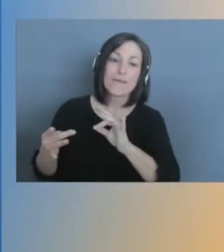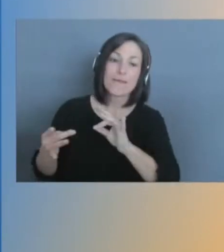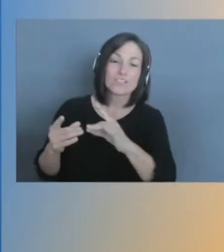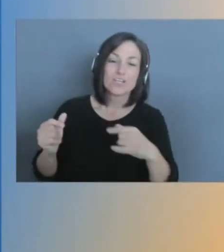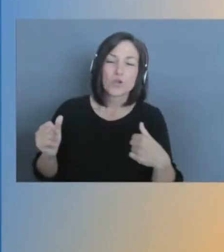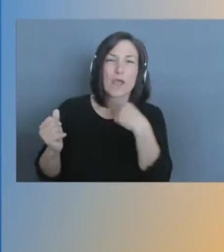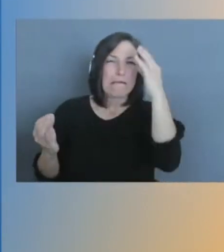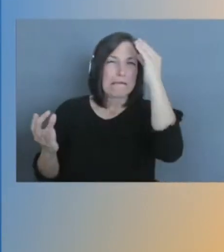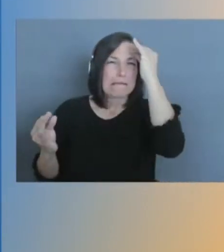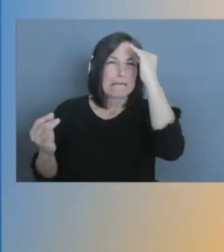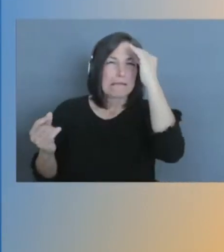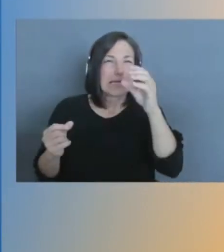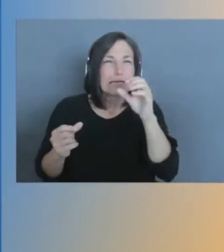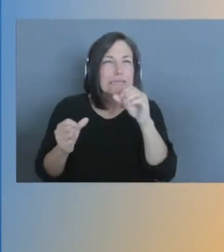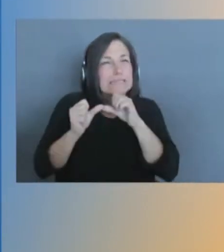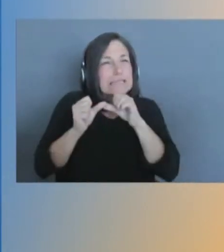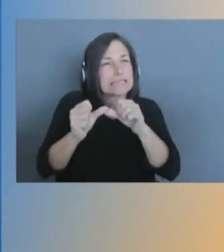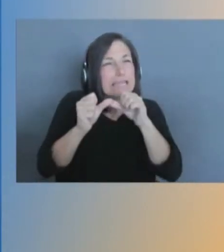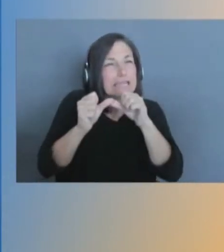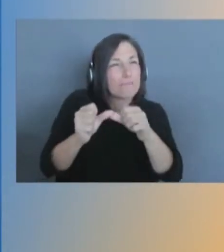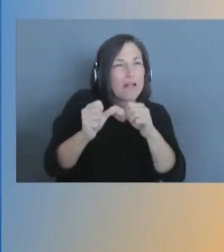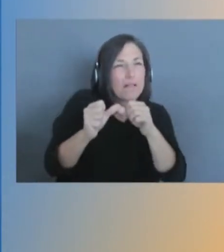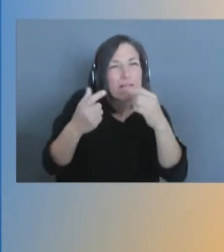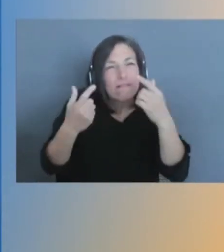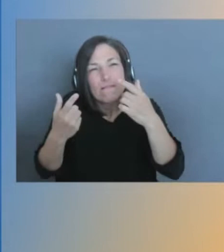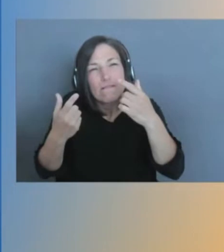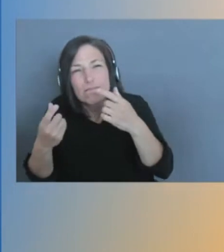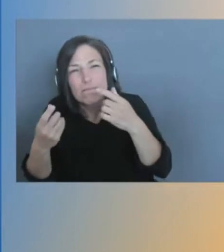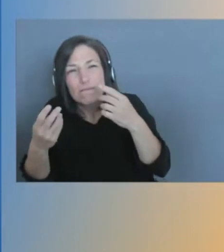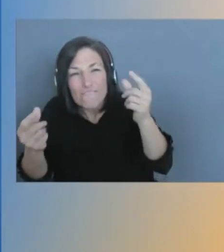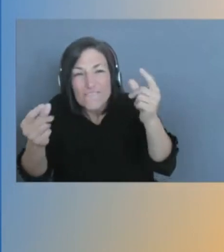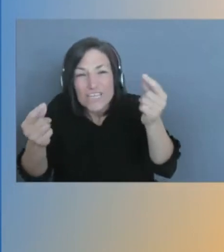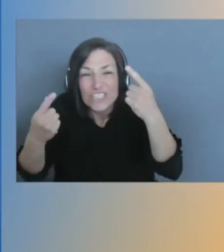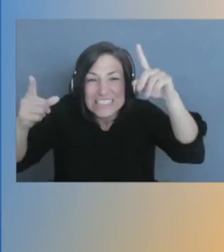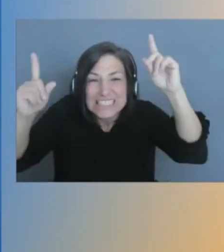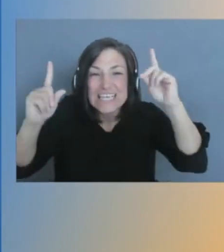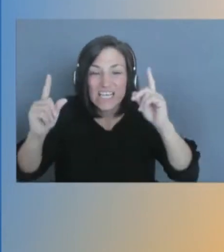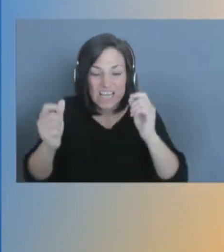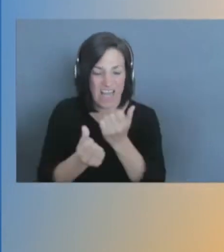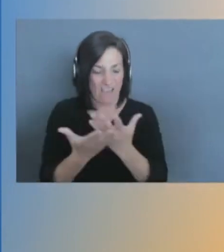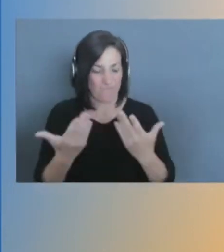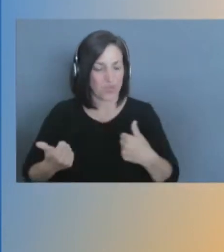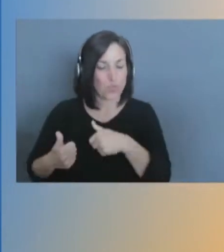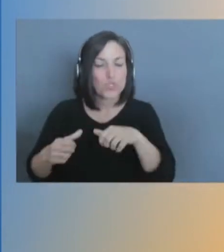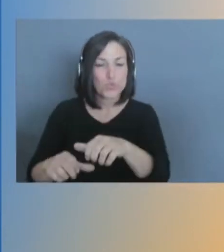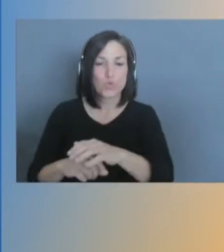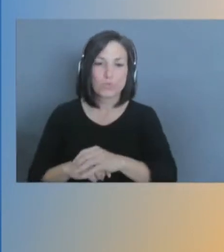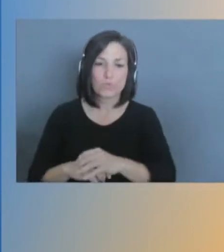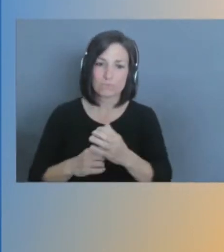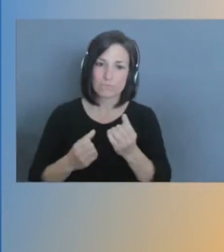sustainability and efficiency in everything what we do. There are multiple areas of sustainability